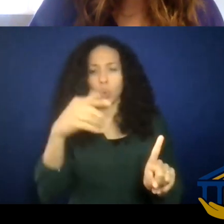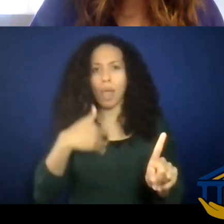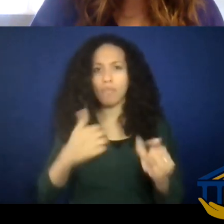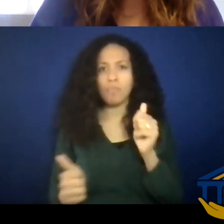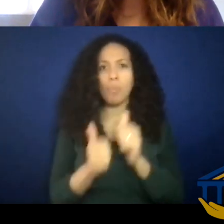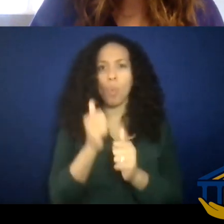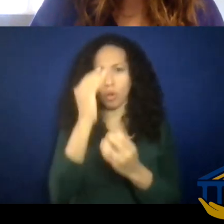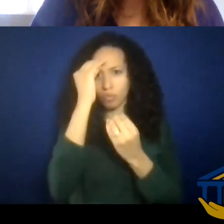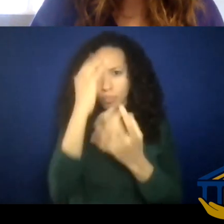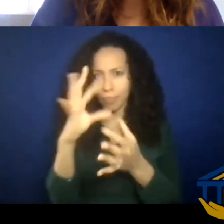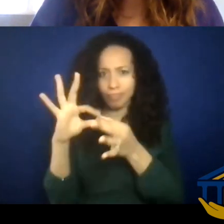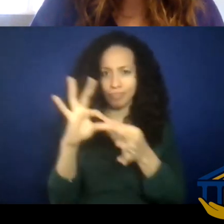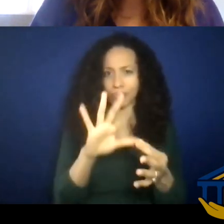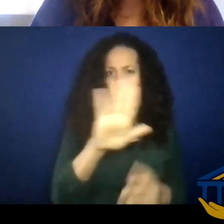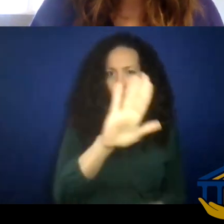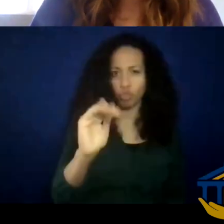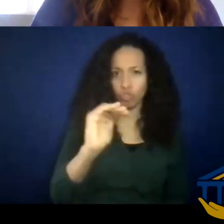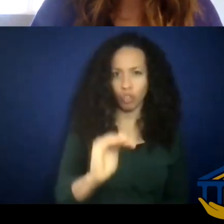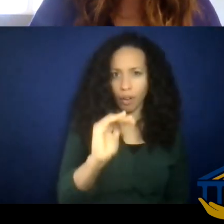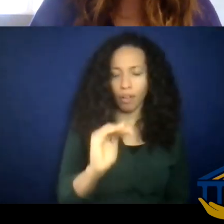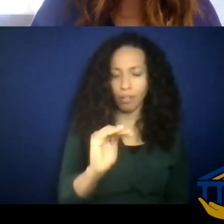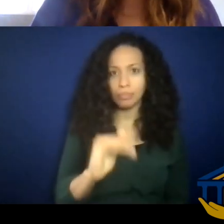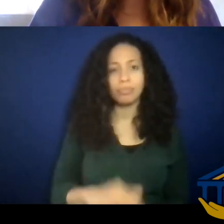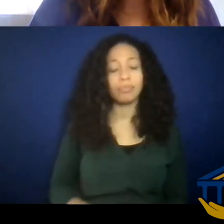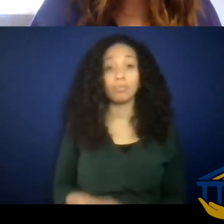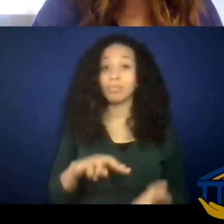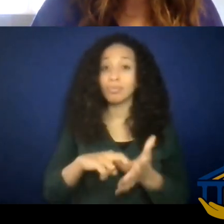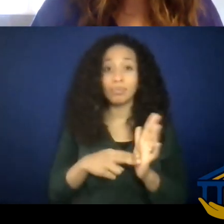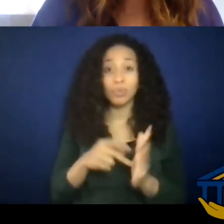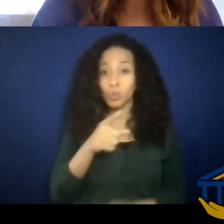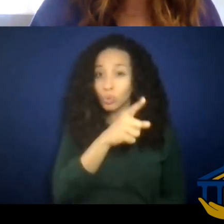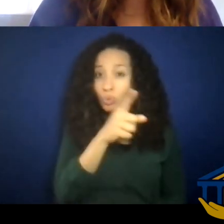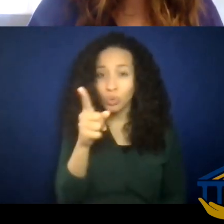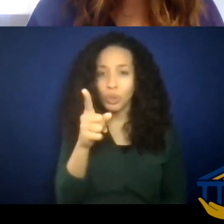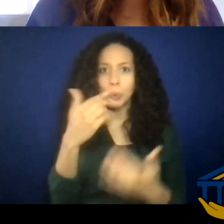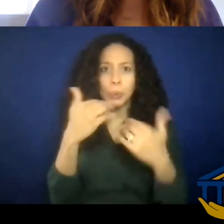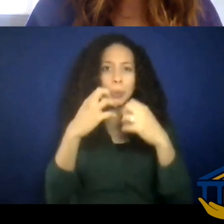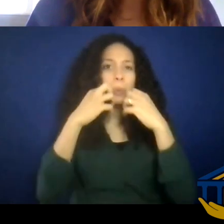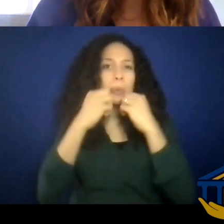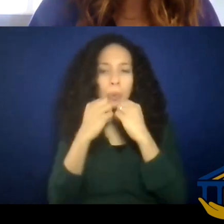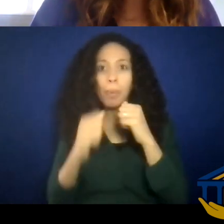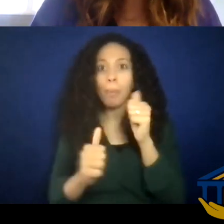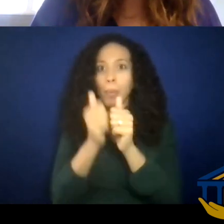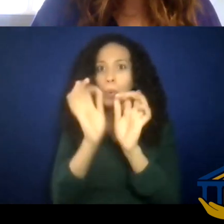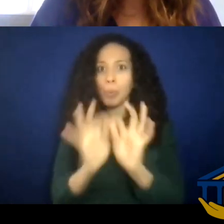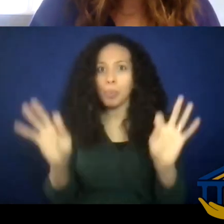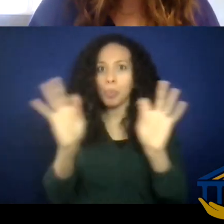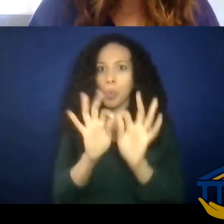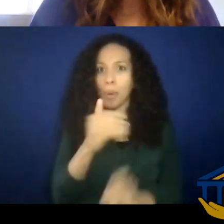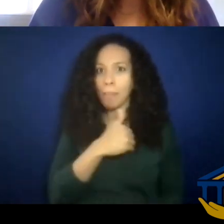So, therefore you are the most important member of the team and I wrote: “It certainly doesn't always